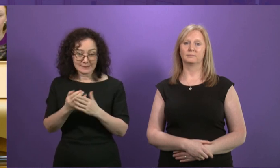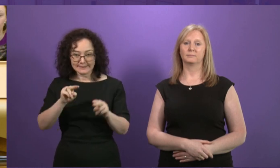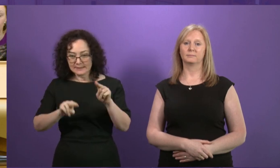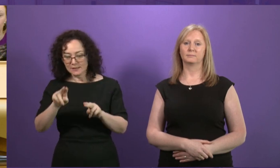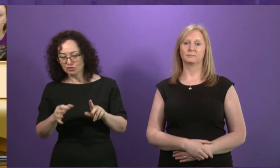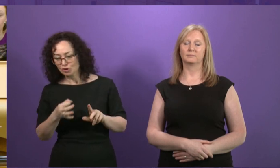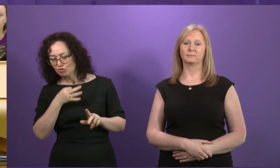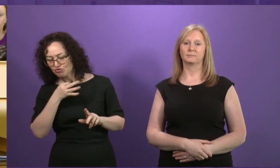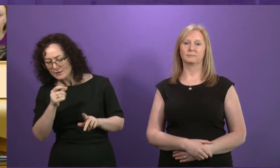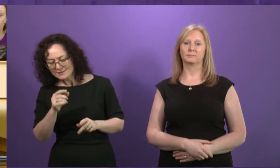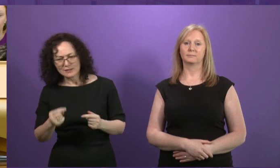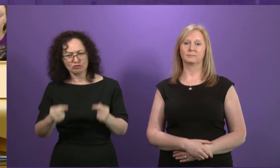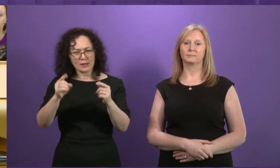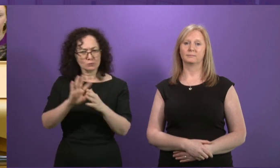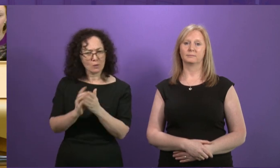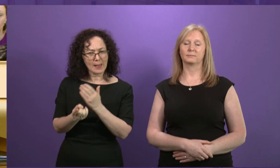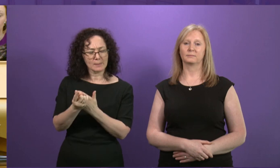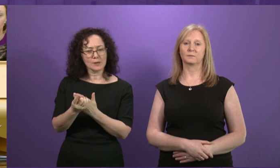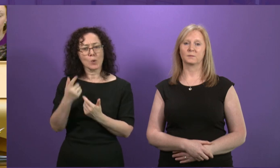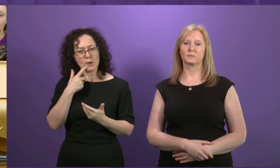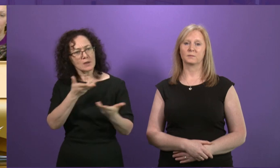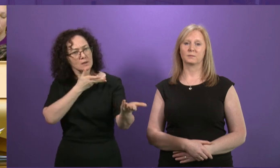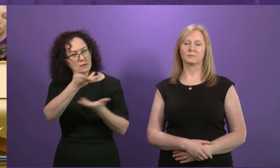challenges and we have engaged with stakeholders throughout the process.